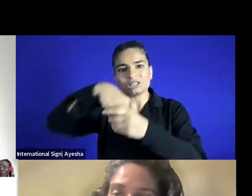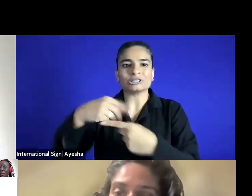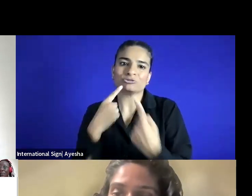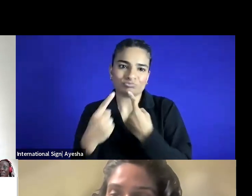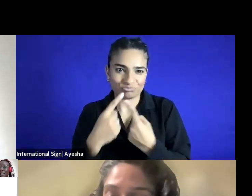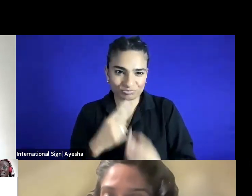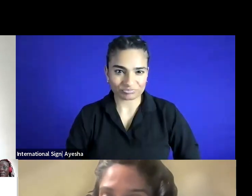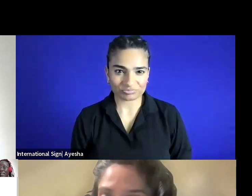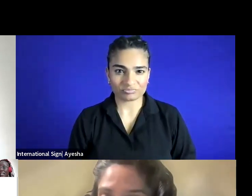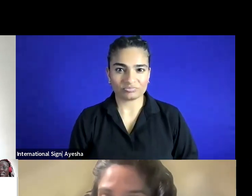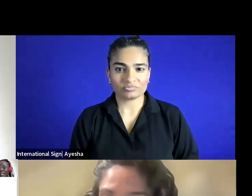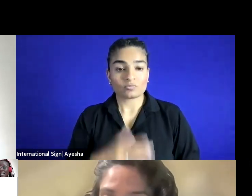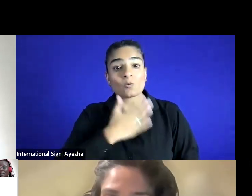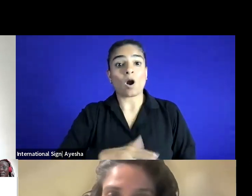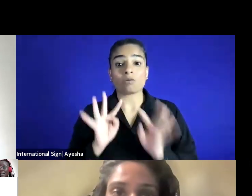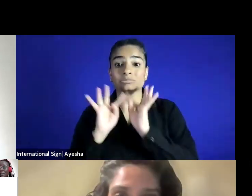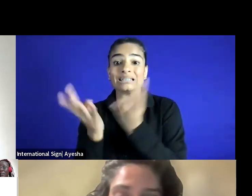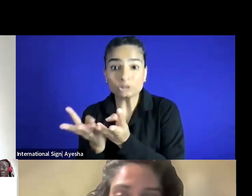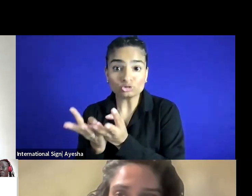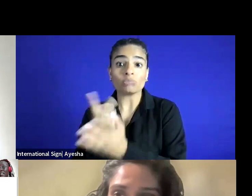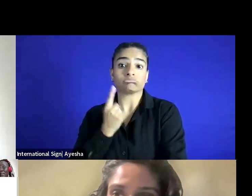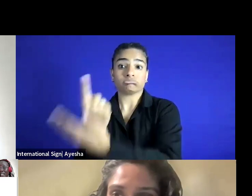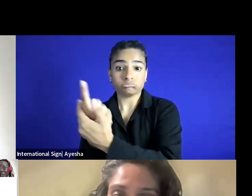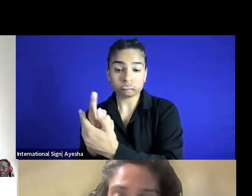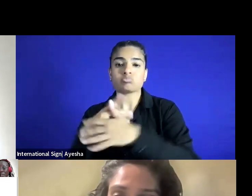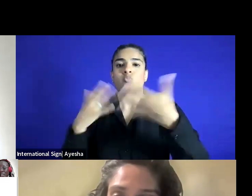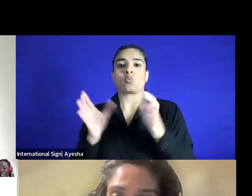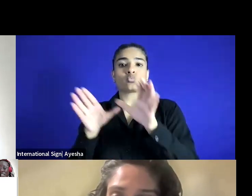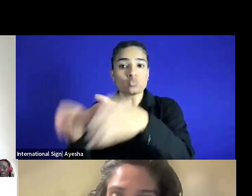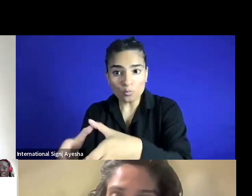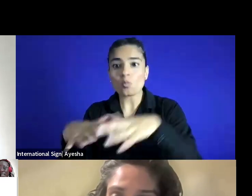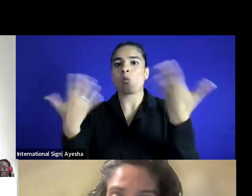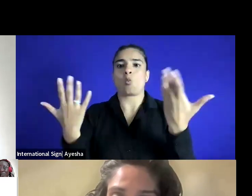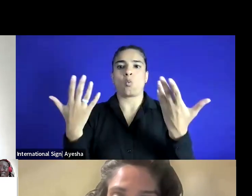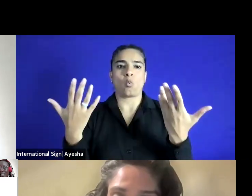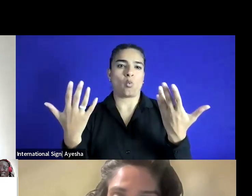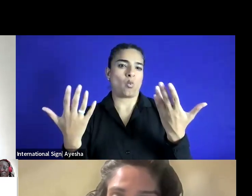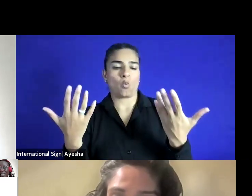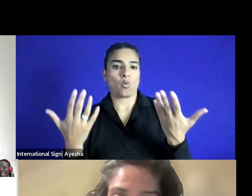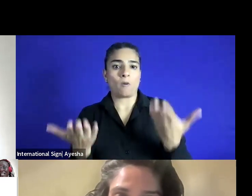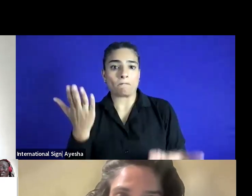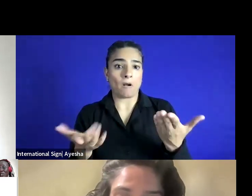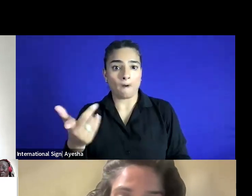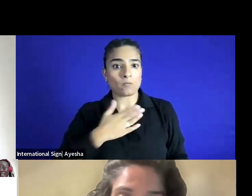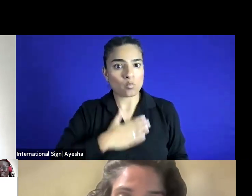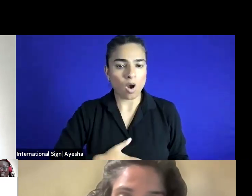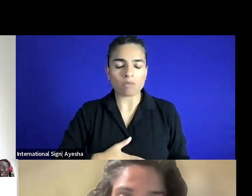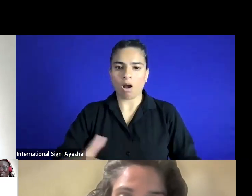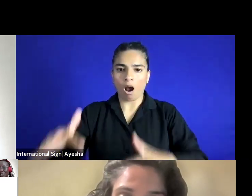or if there's something that, came up, if there's something that you resonated with, during the, during the sessions